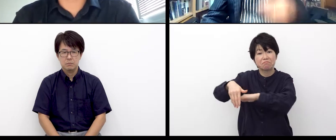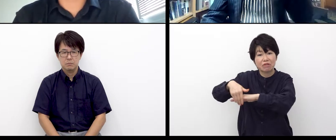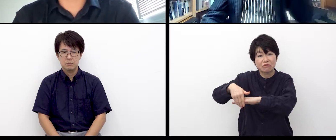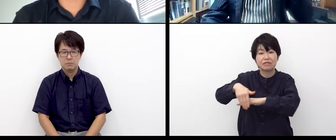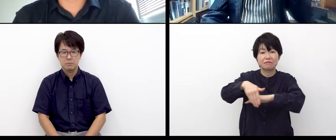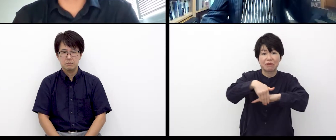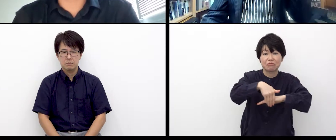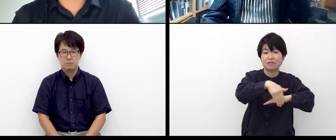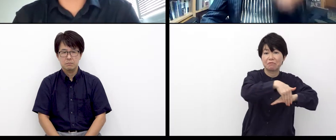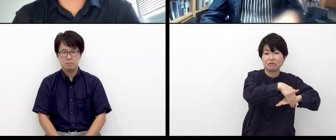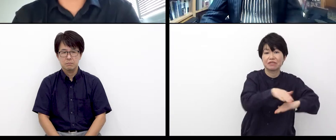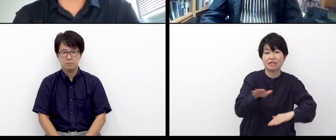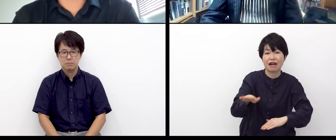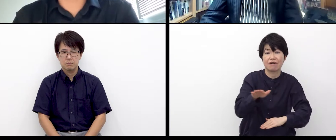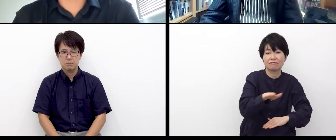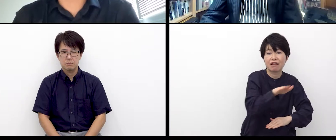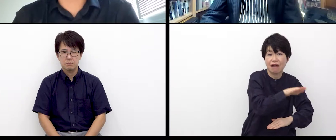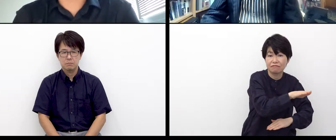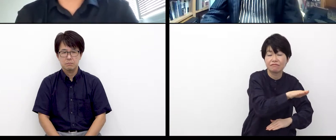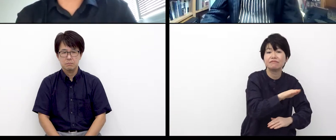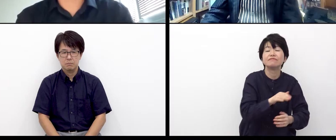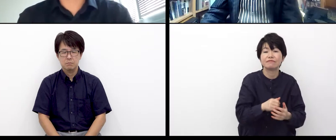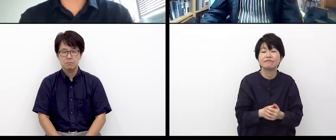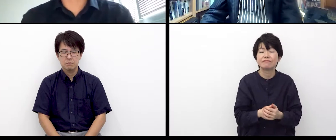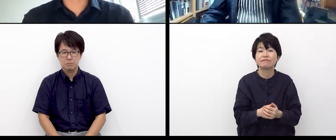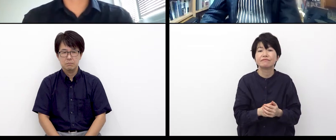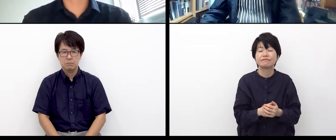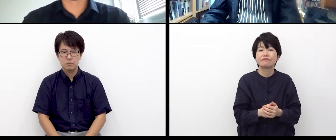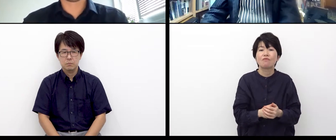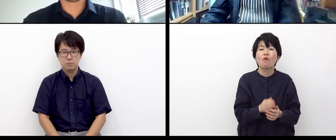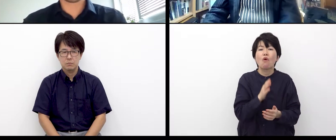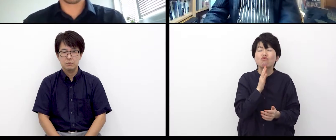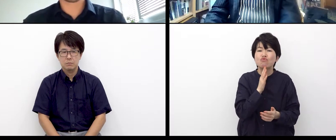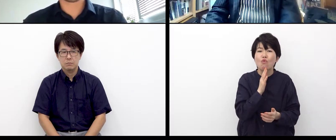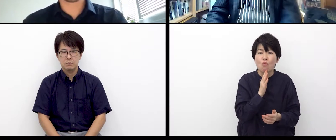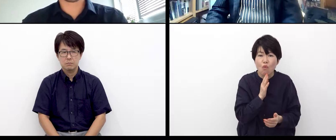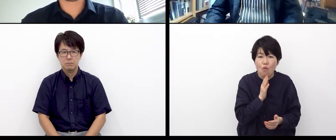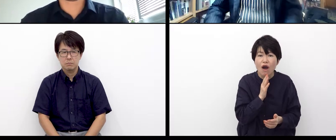I think that's progress. But, essentially, if we really try to support hikikomori people,